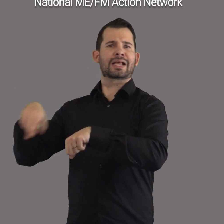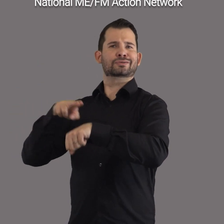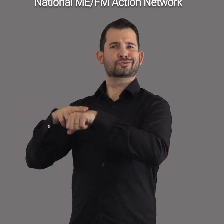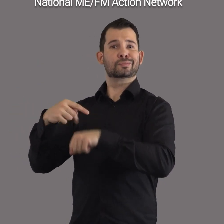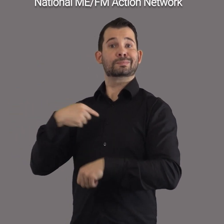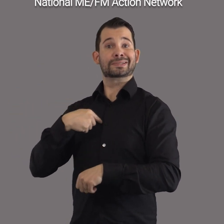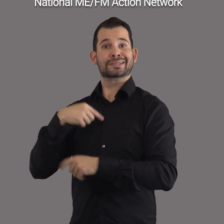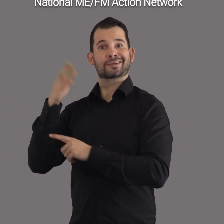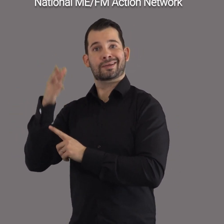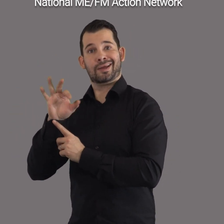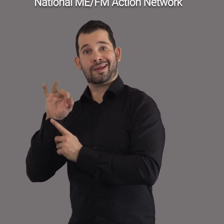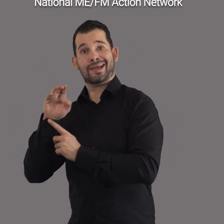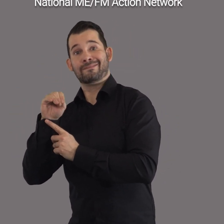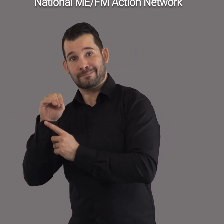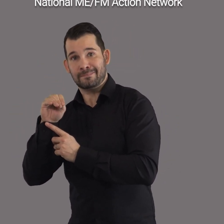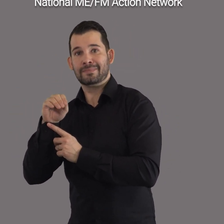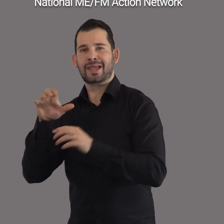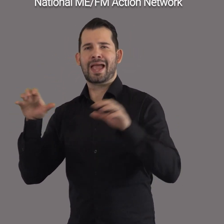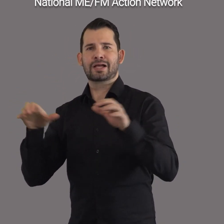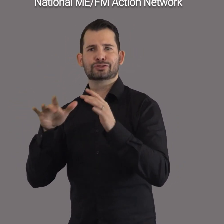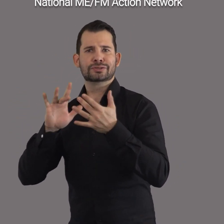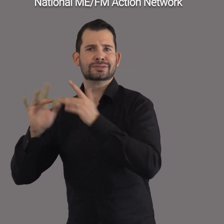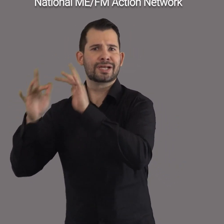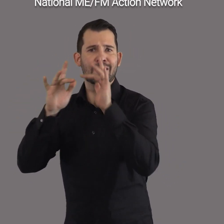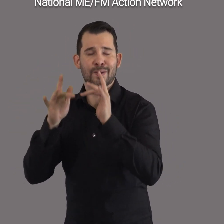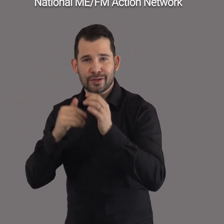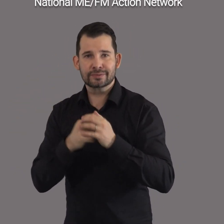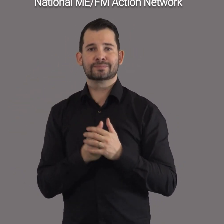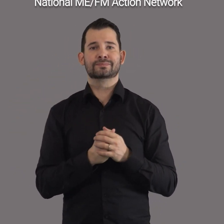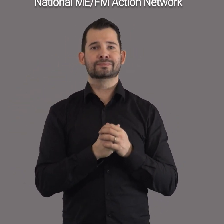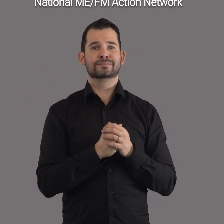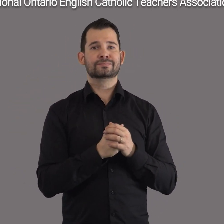National ME/FM Action Network